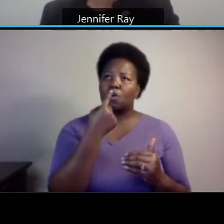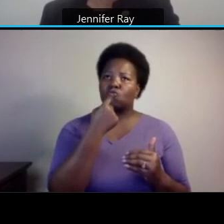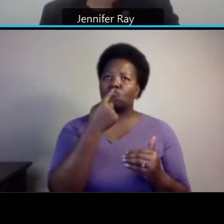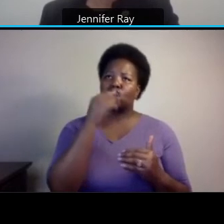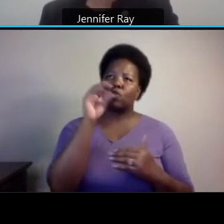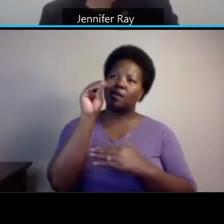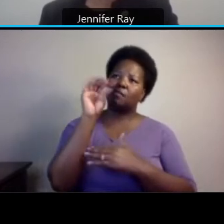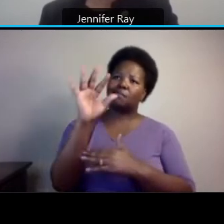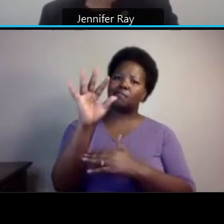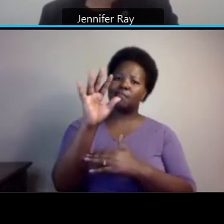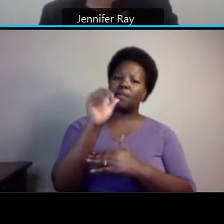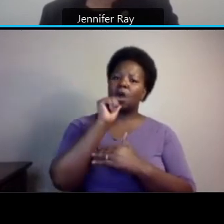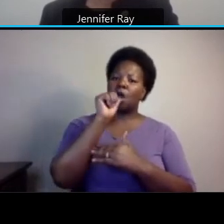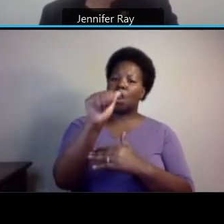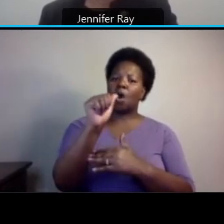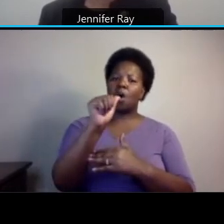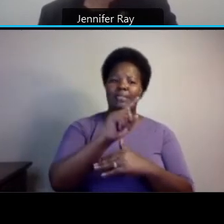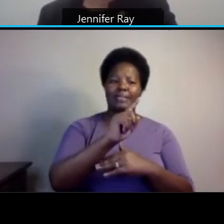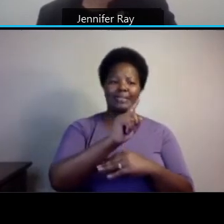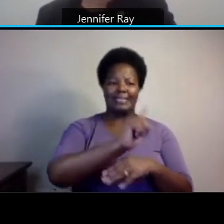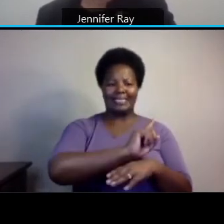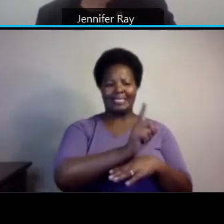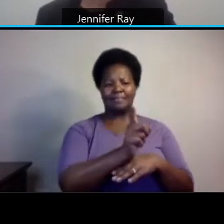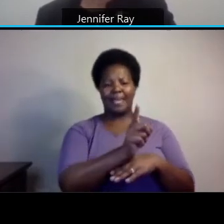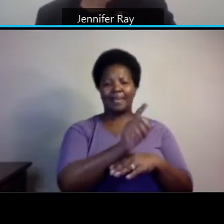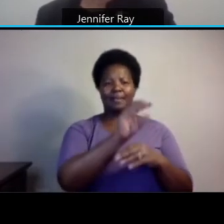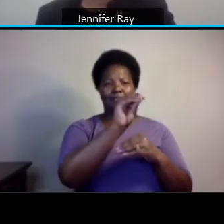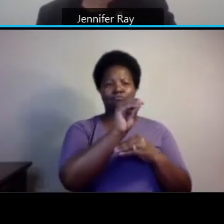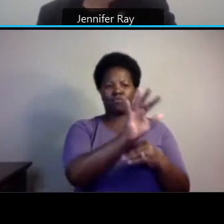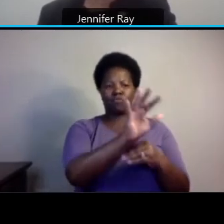coming down new york avenue are more likely to speed down the road than jump a red light